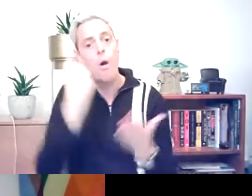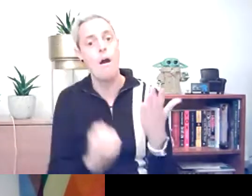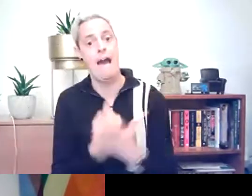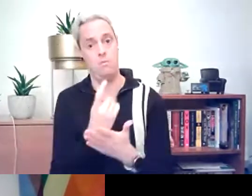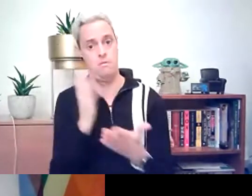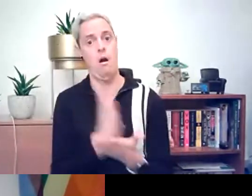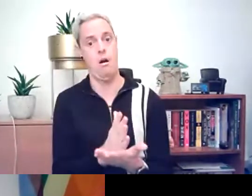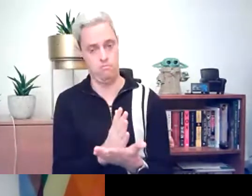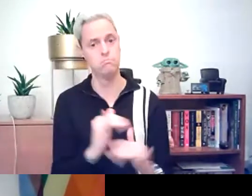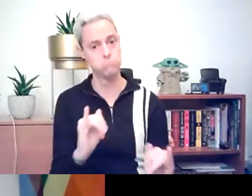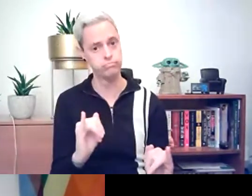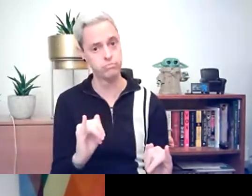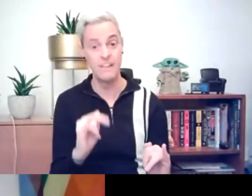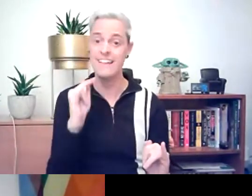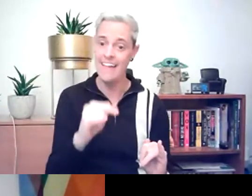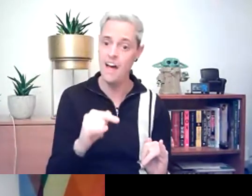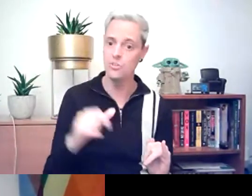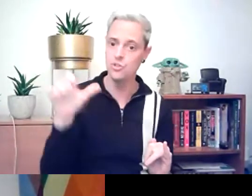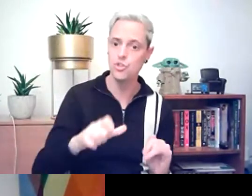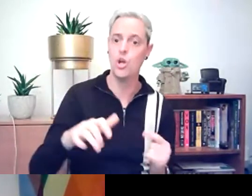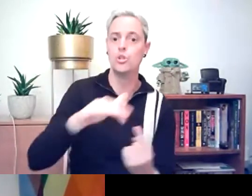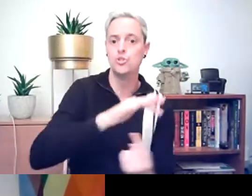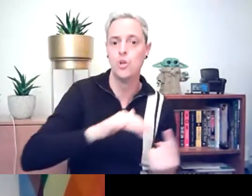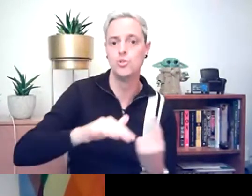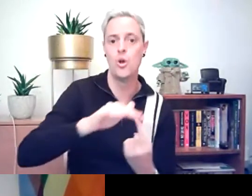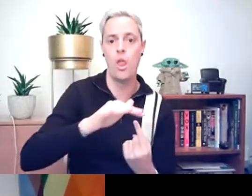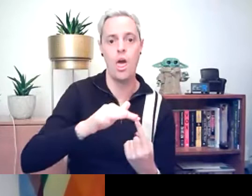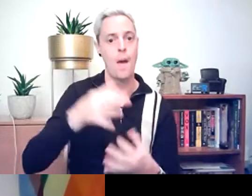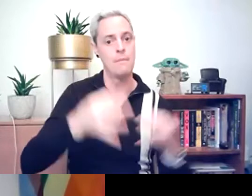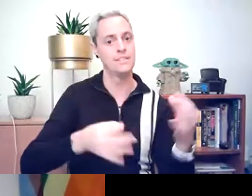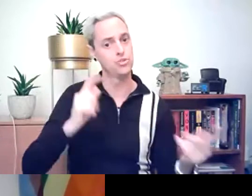that needs social and political change, but at the same time.